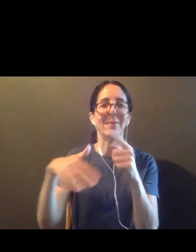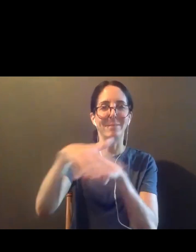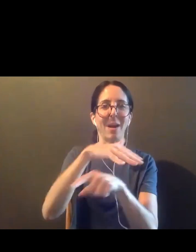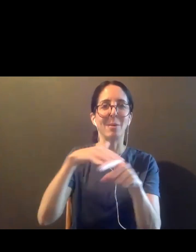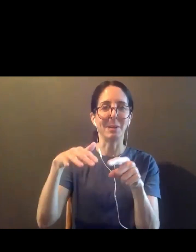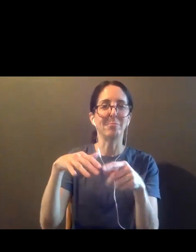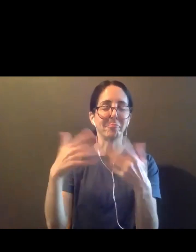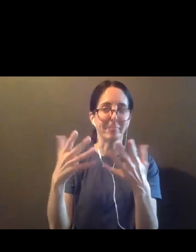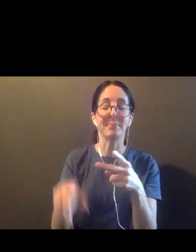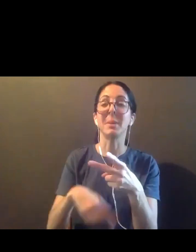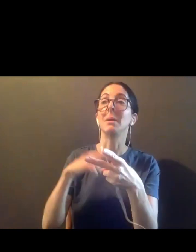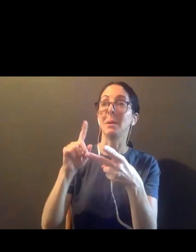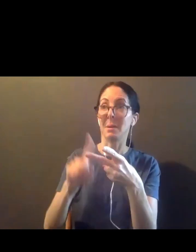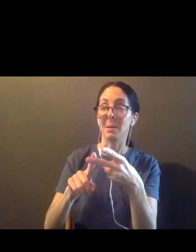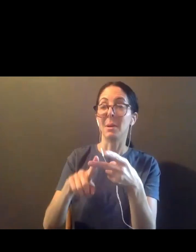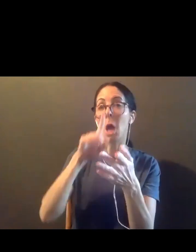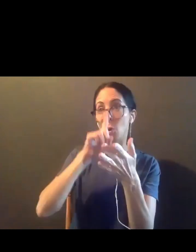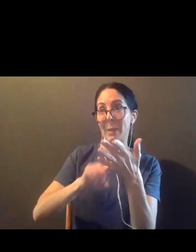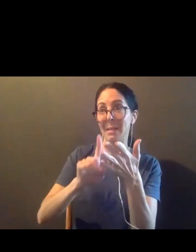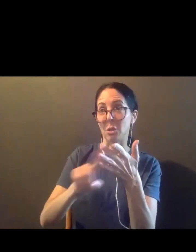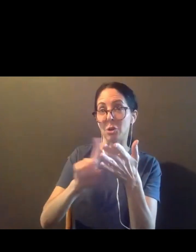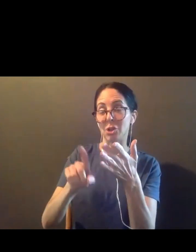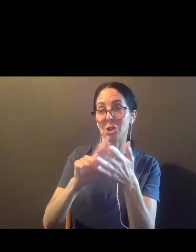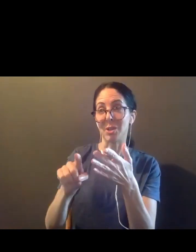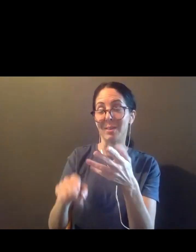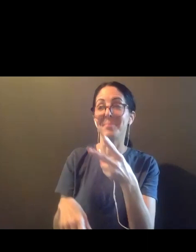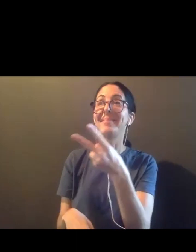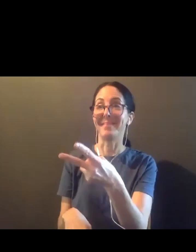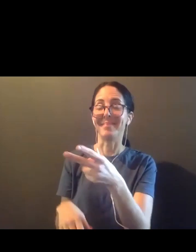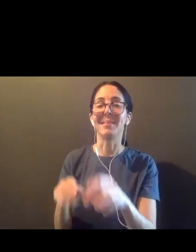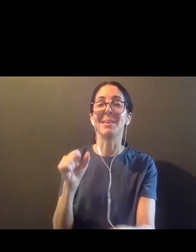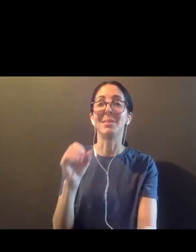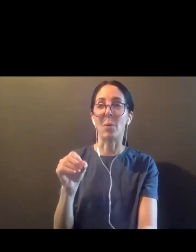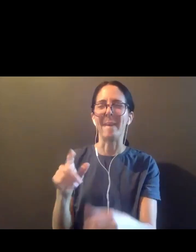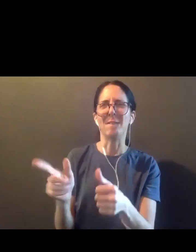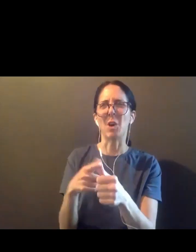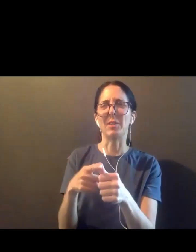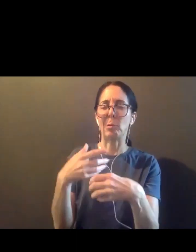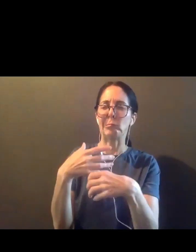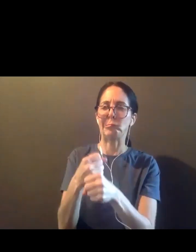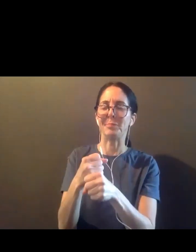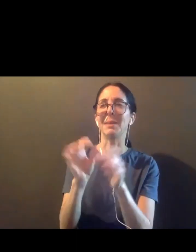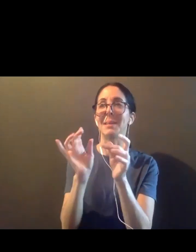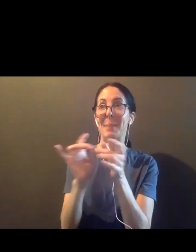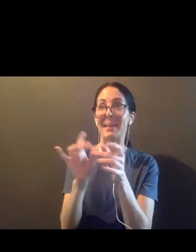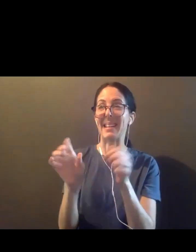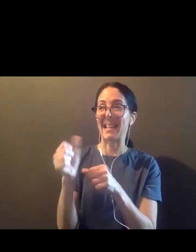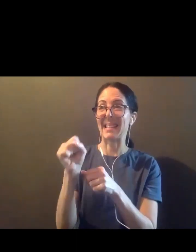And here’s our research next to provide it. So, listen to my first 10 seconds of my speech, and then you can tune me out and answer emails